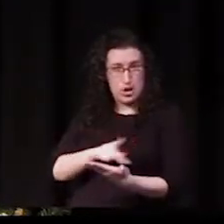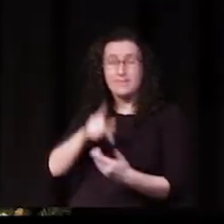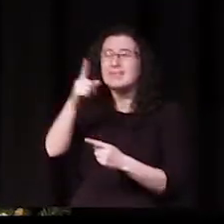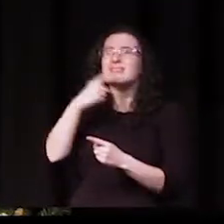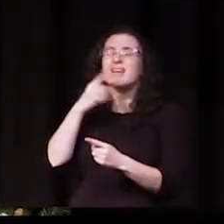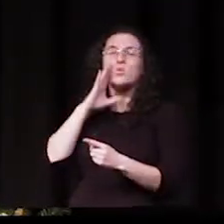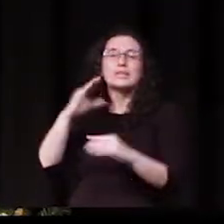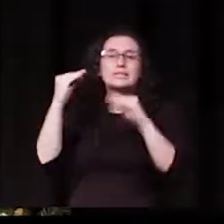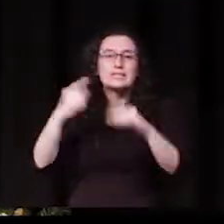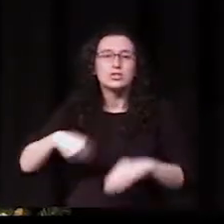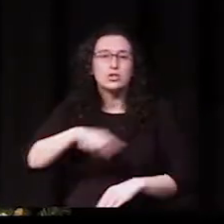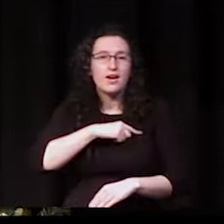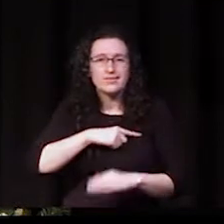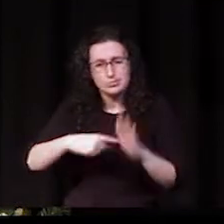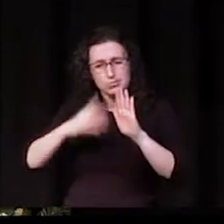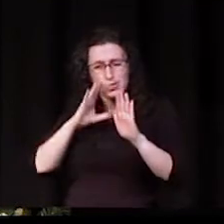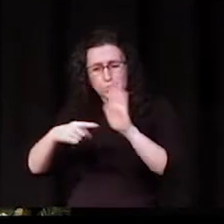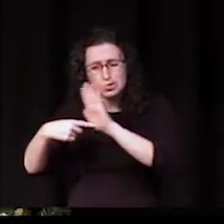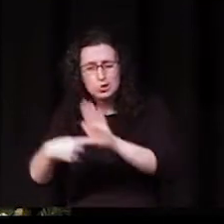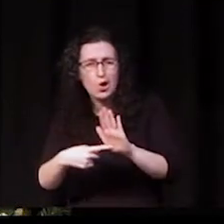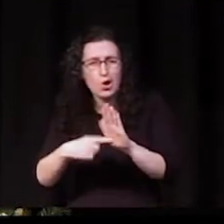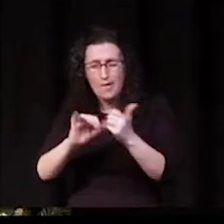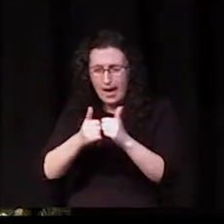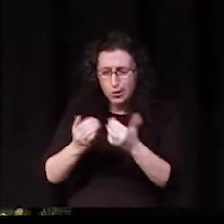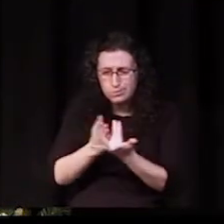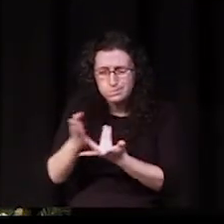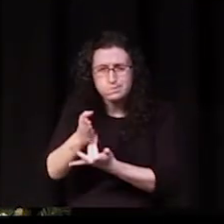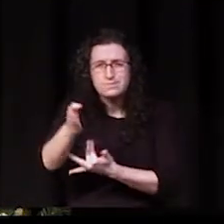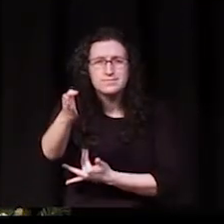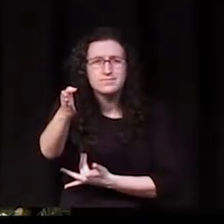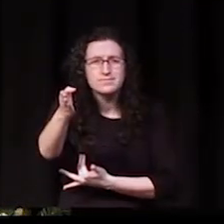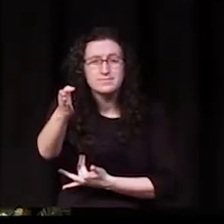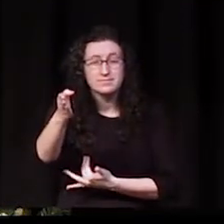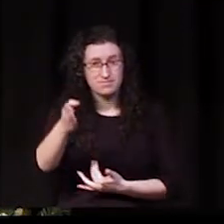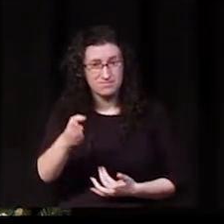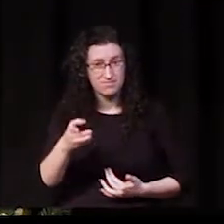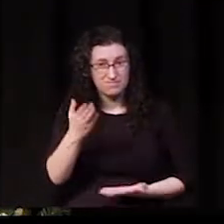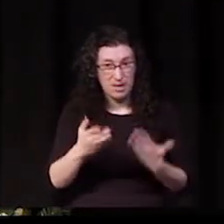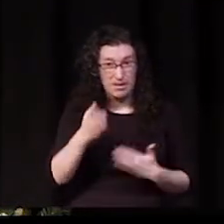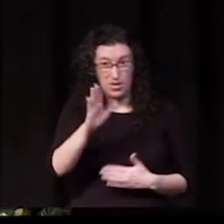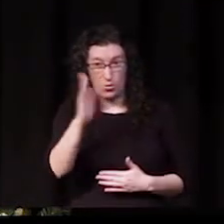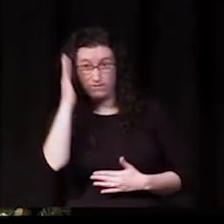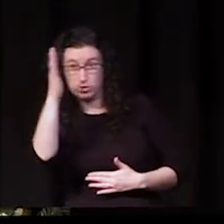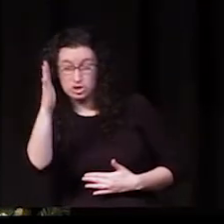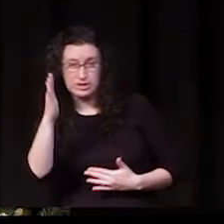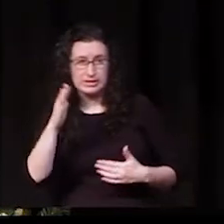and instruct us, and show us the way we need to go. Do you have questions about your future?